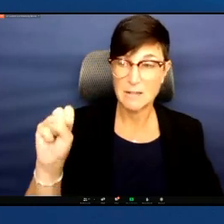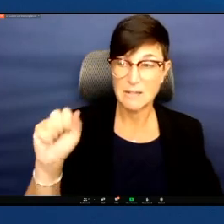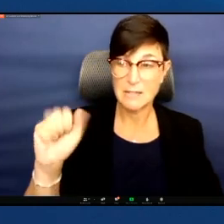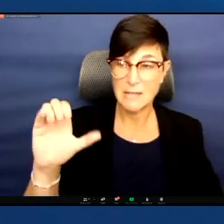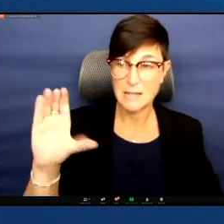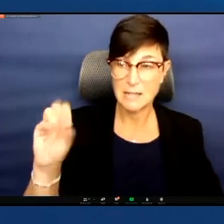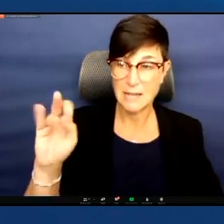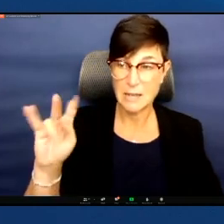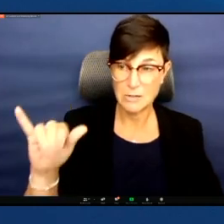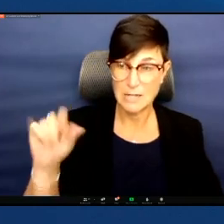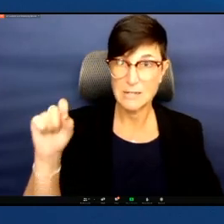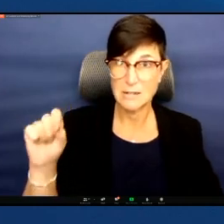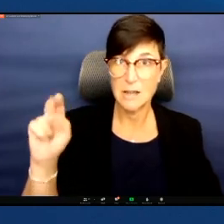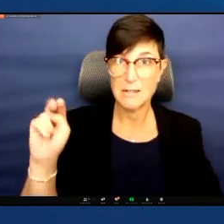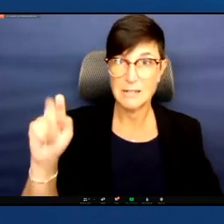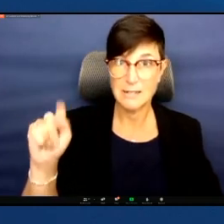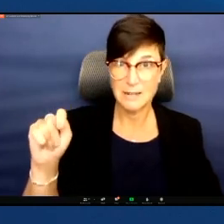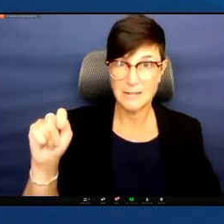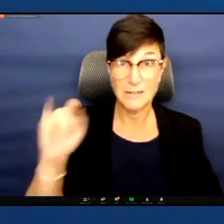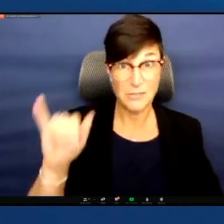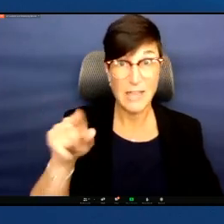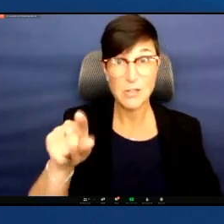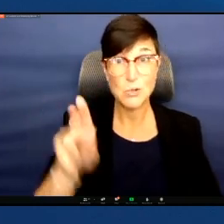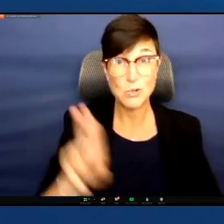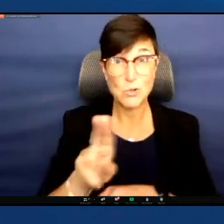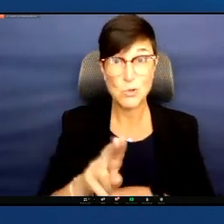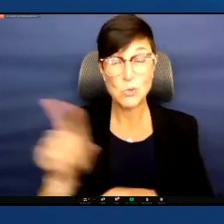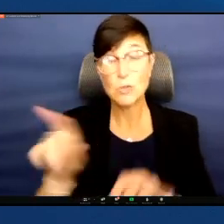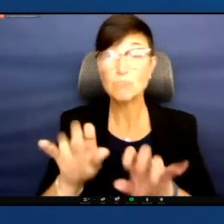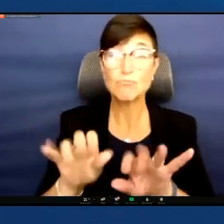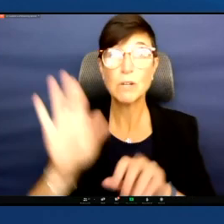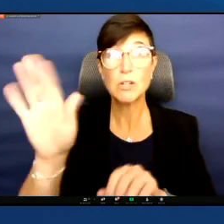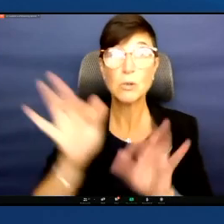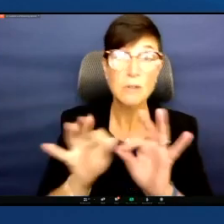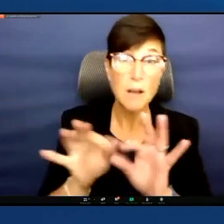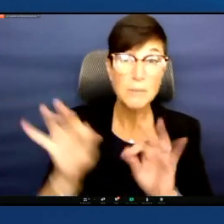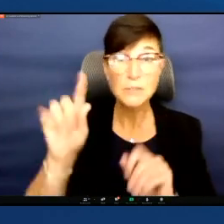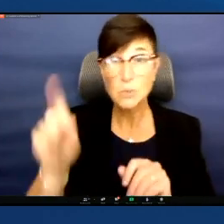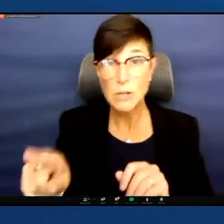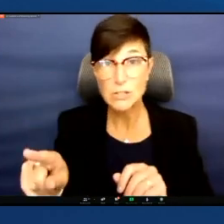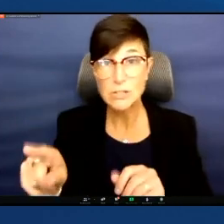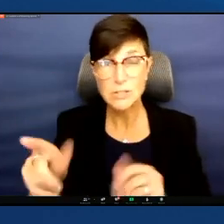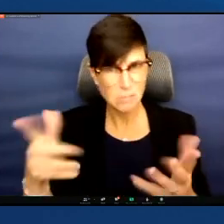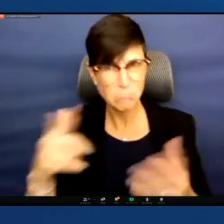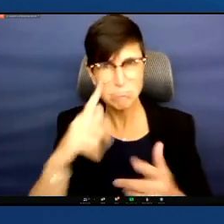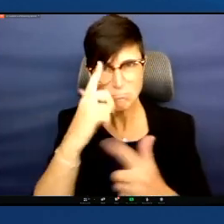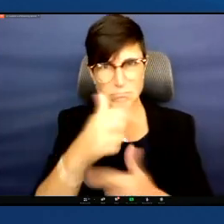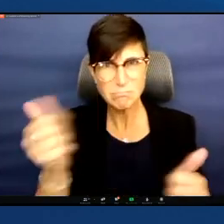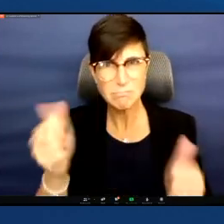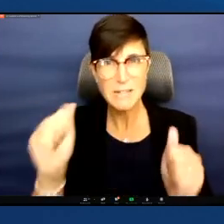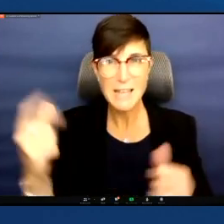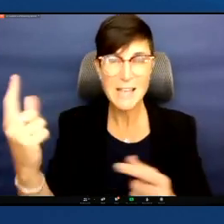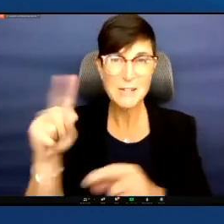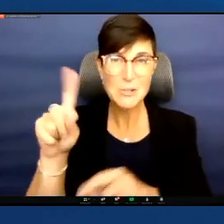as well as your questions, so please submit questions. Today, the opportunity will be in the Q&A box